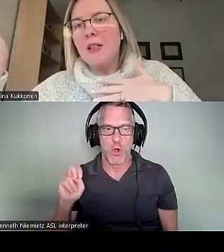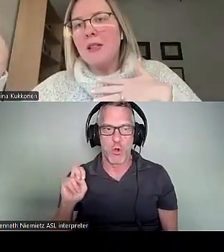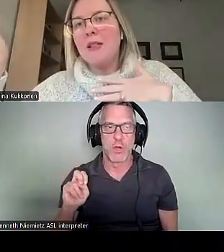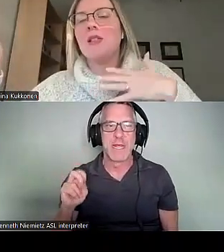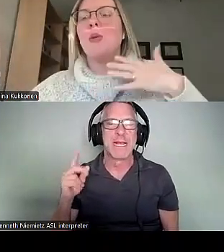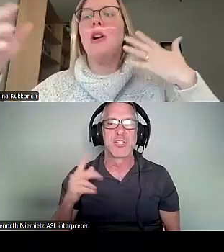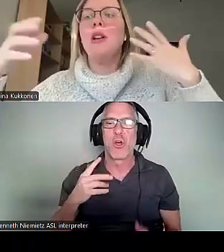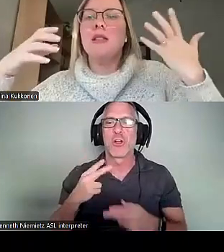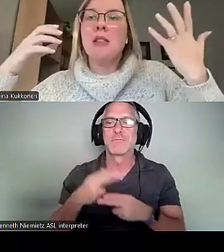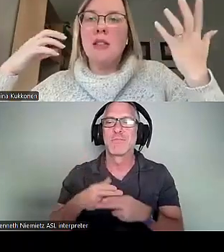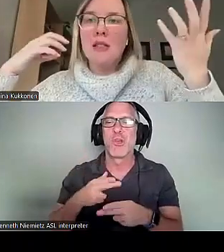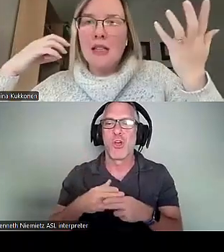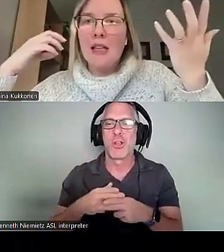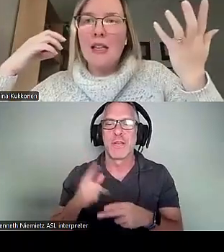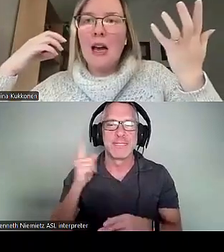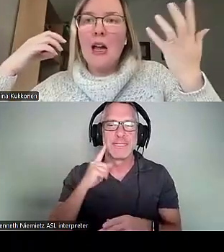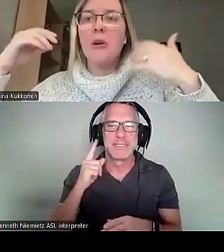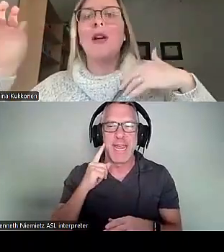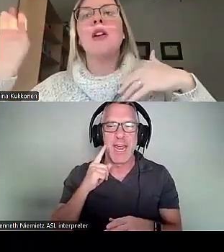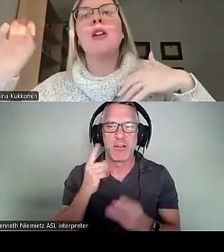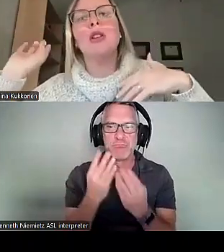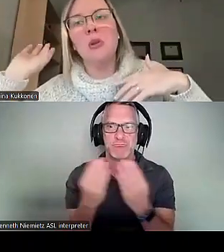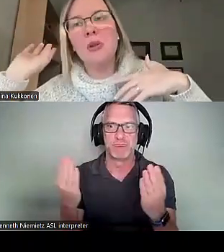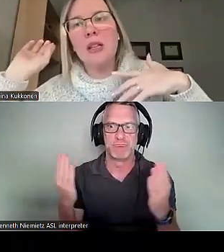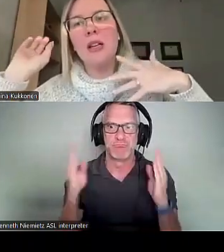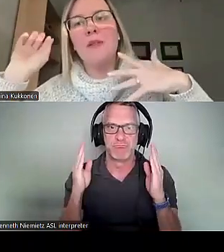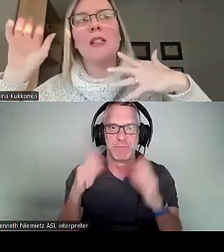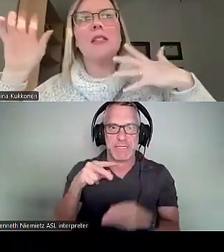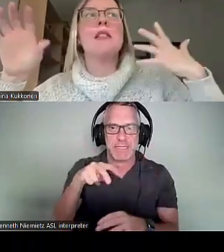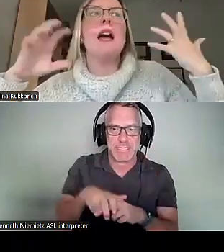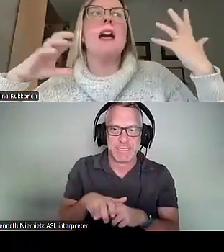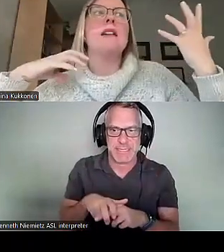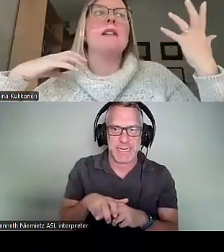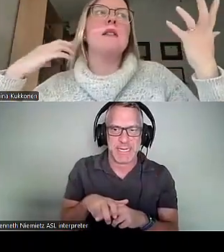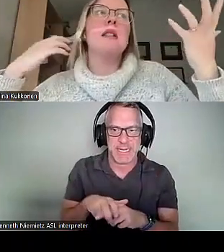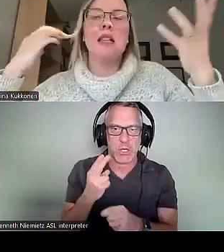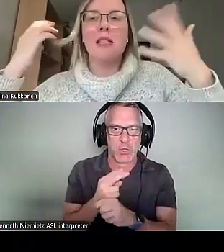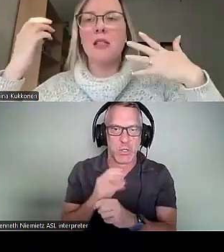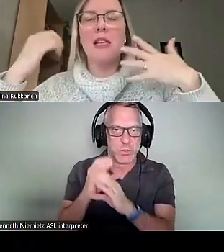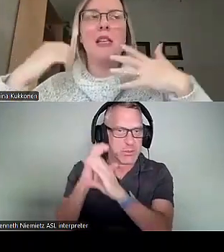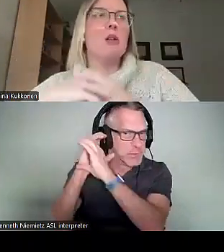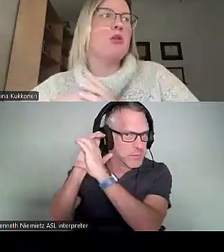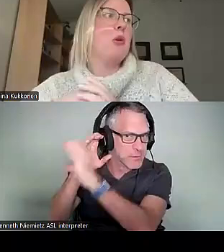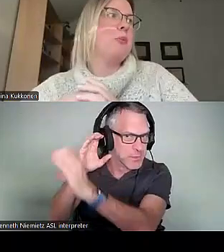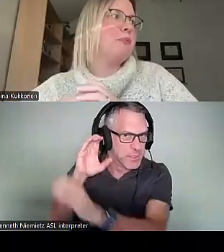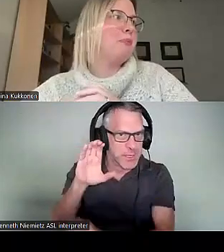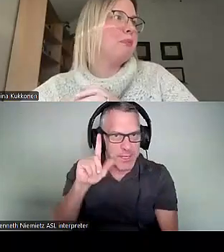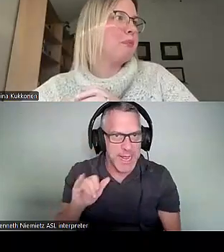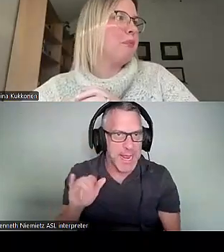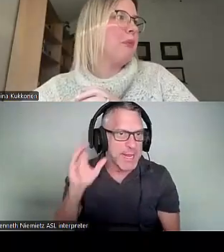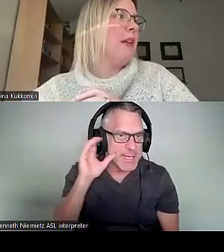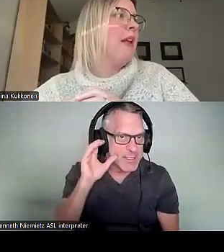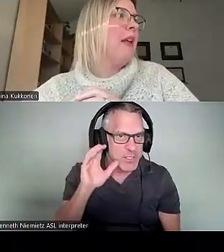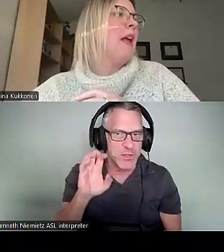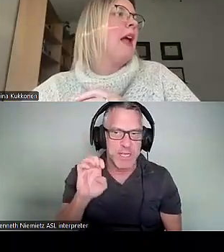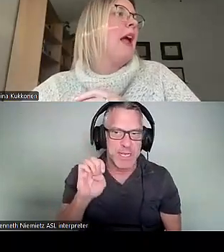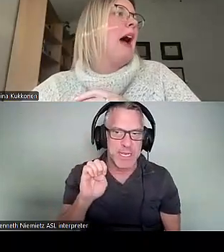devices so audiences could sit in the gallery, use the clay devices and listen to the eco drone.